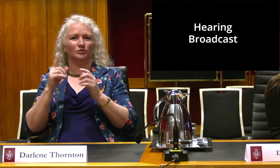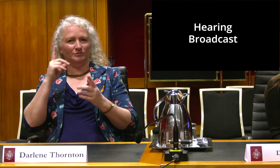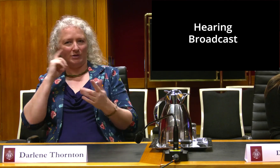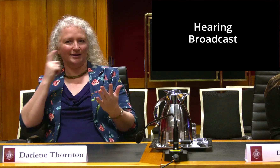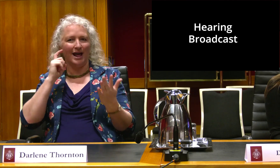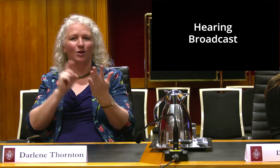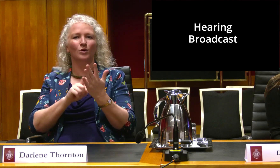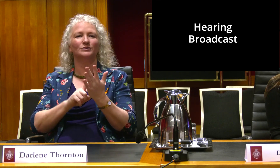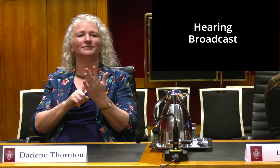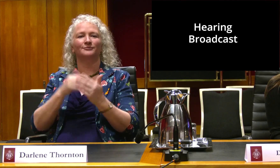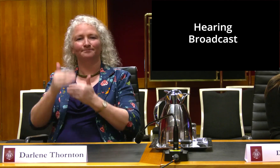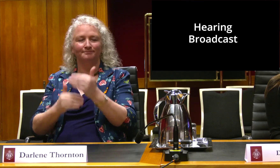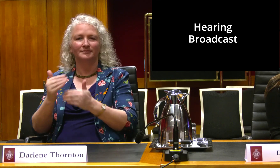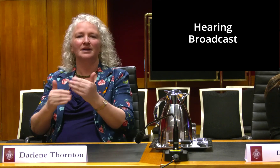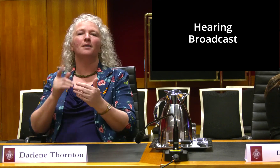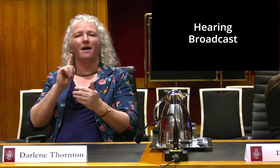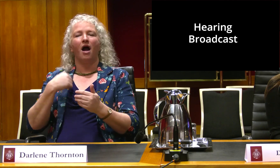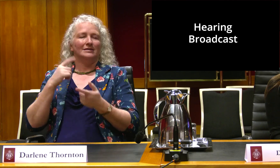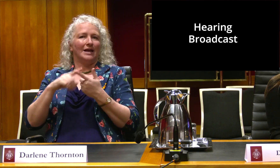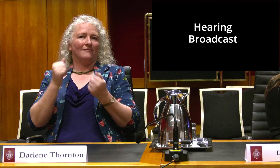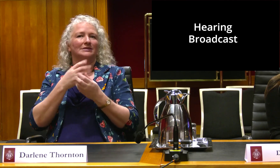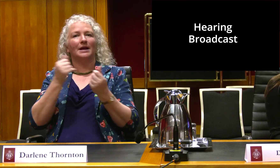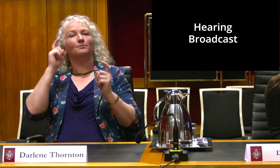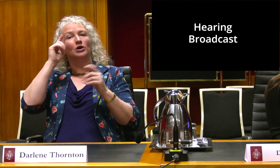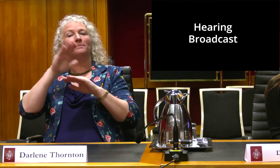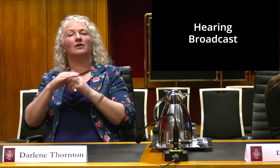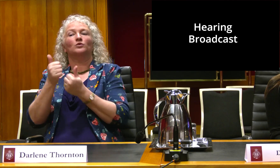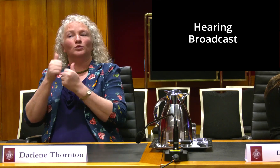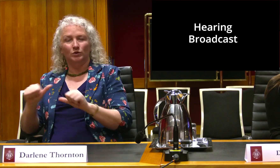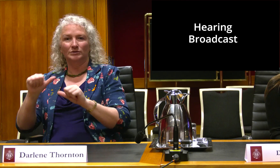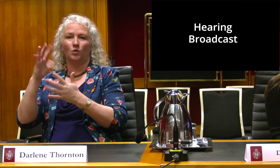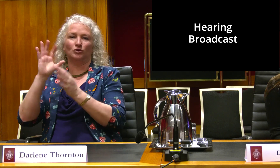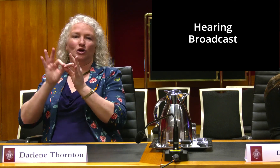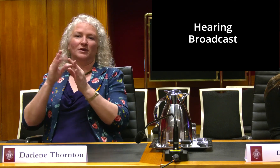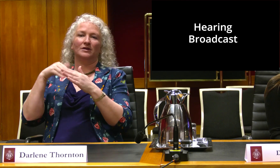so I think that this is a great acknowledgement of it in proceedings